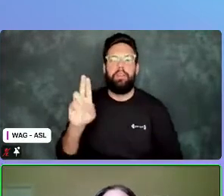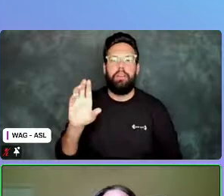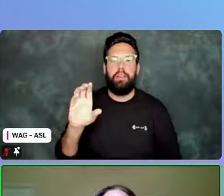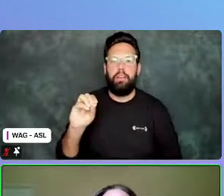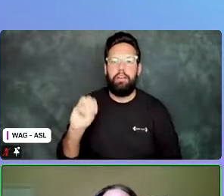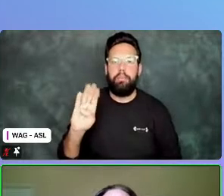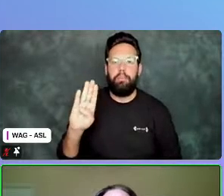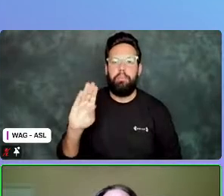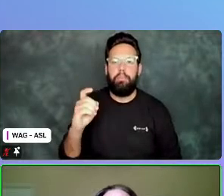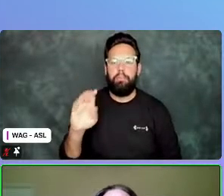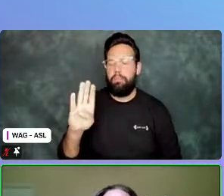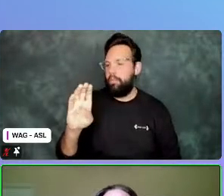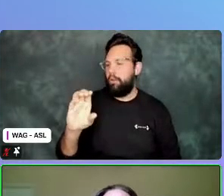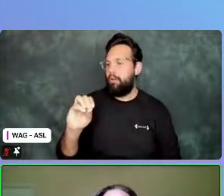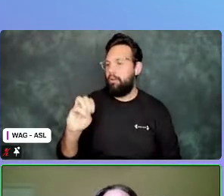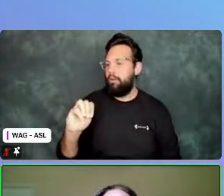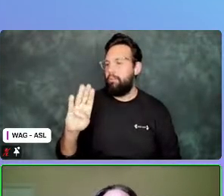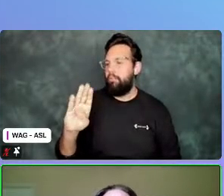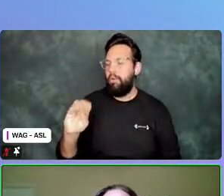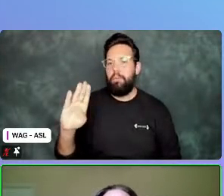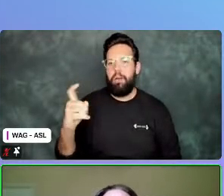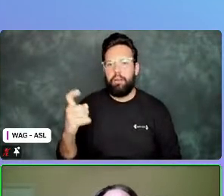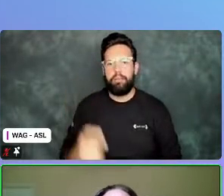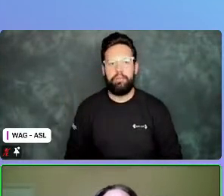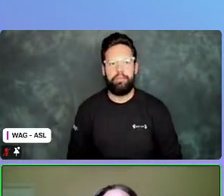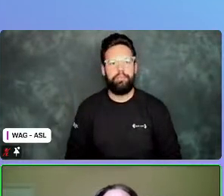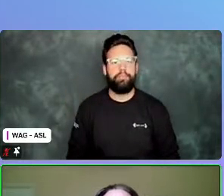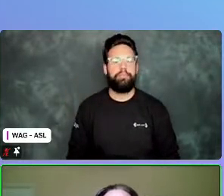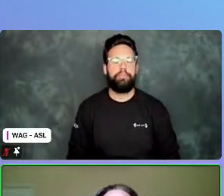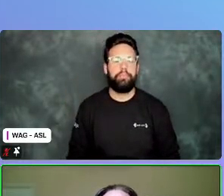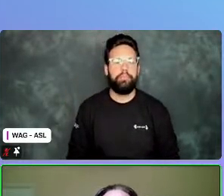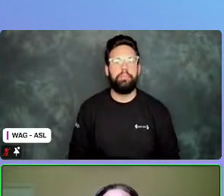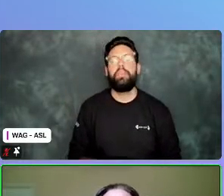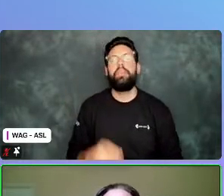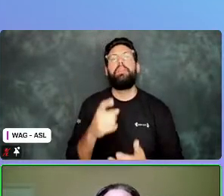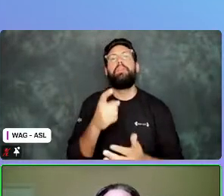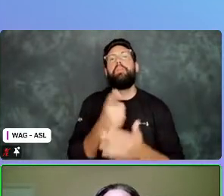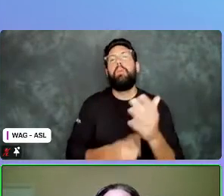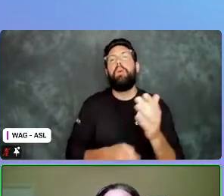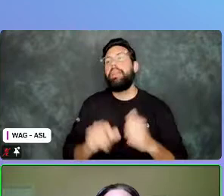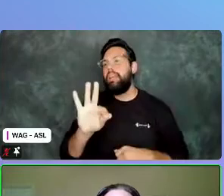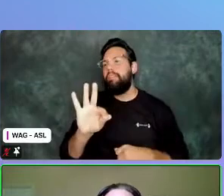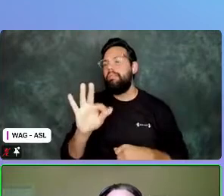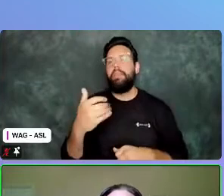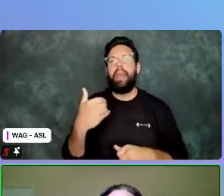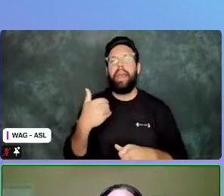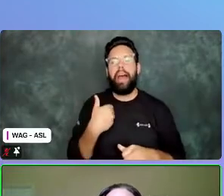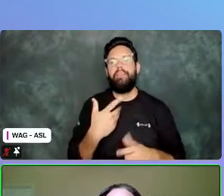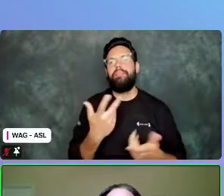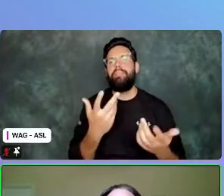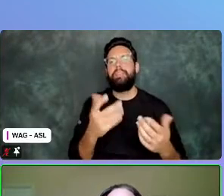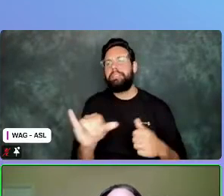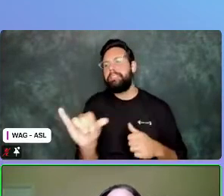combo box. It's less than a combo box to try to maintain. is less of a headache to